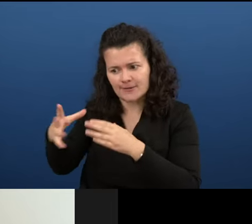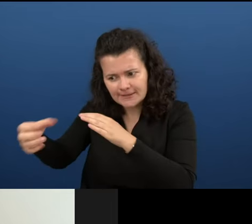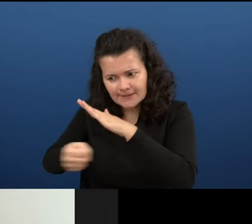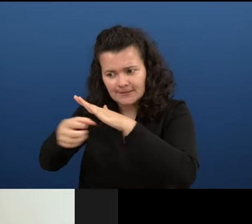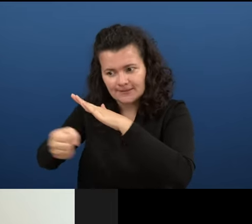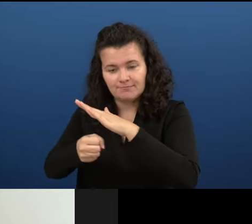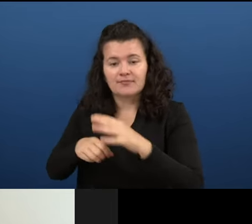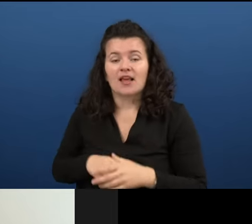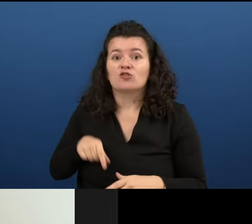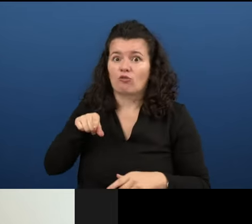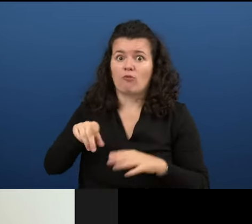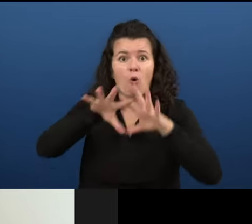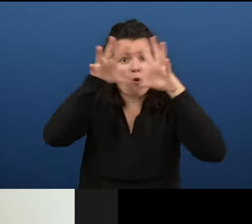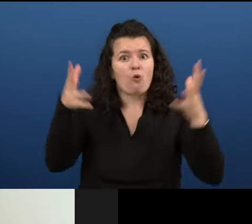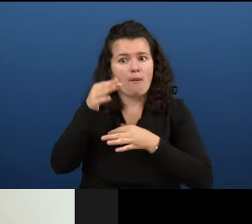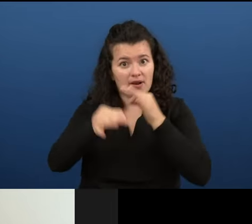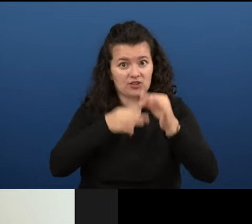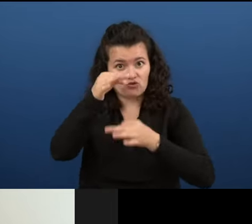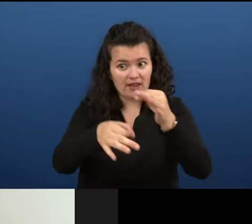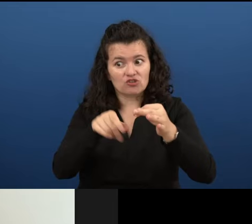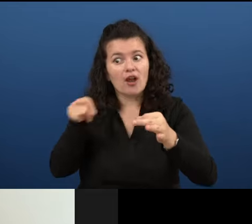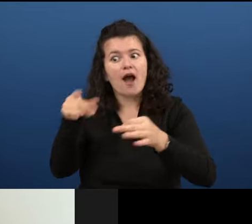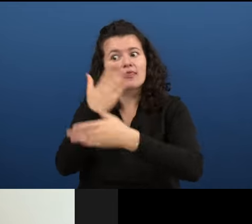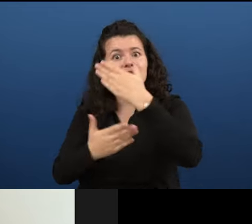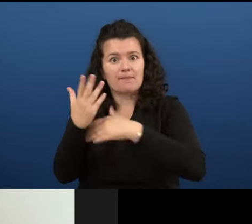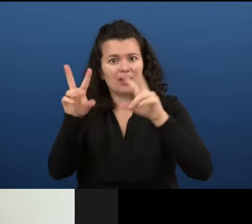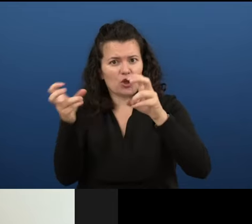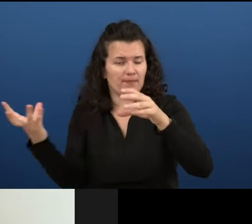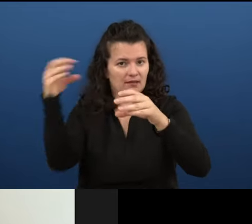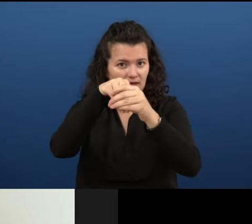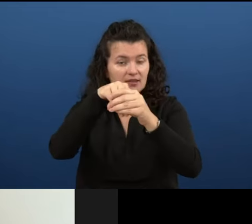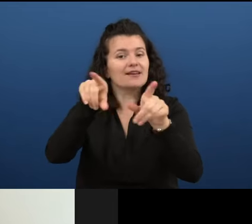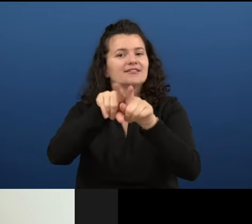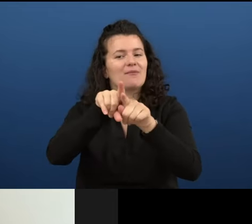fail for disability inclusion is embedded in our global code of conduct in diversity